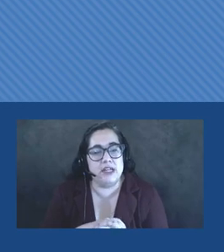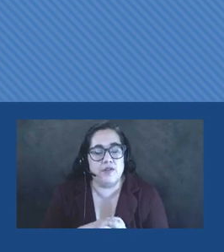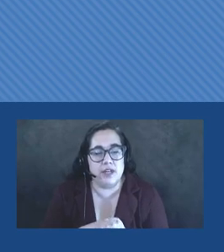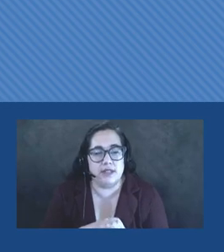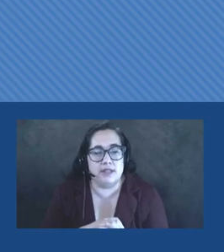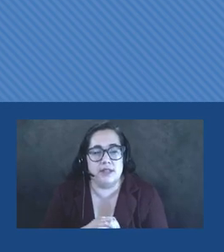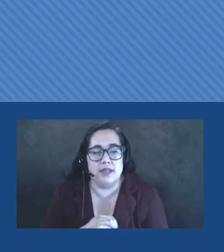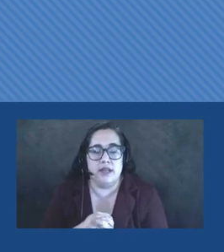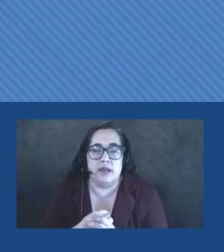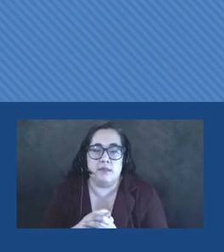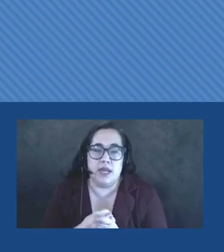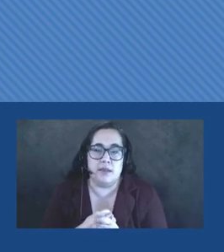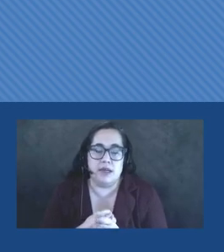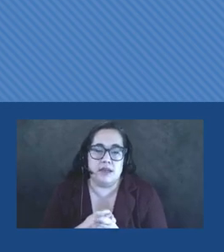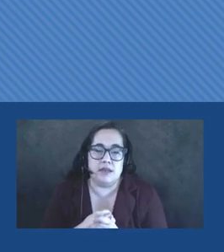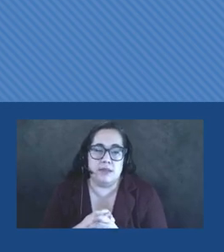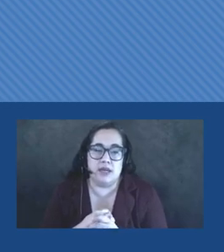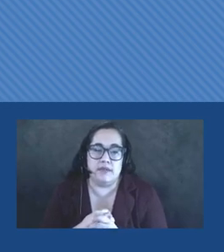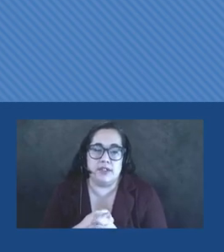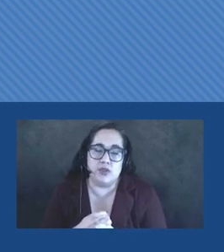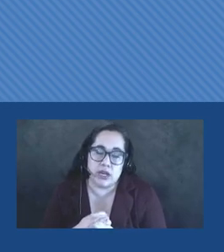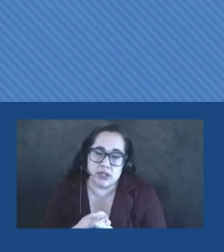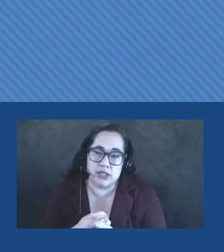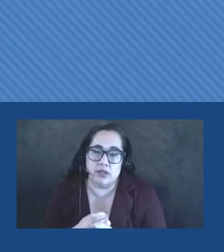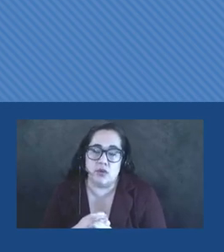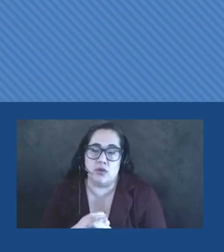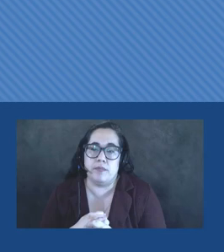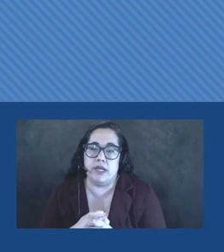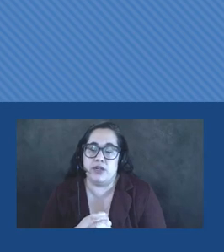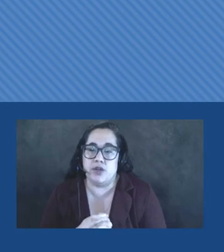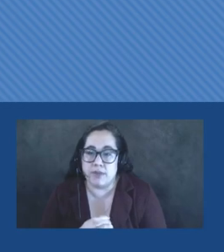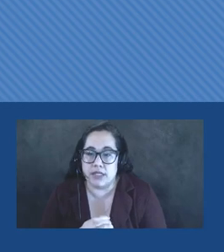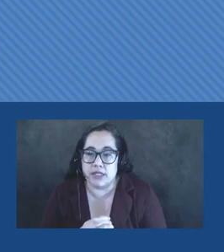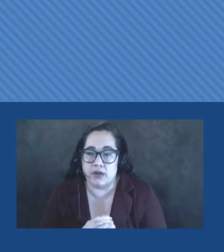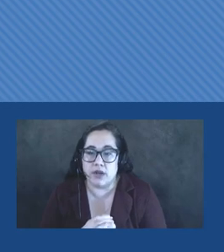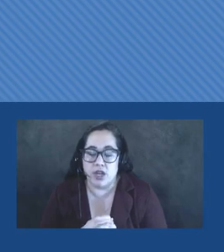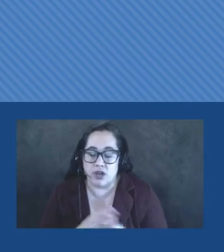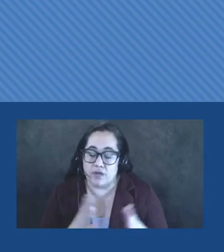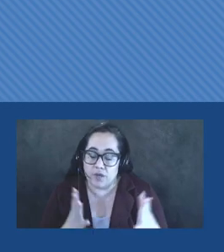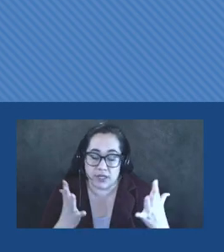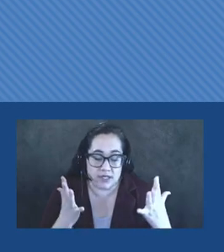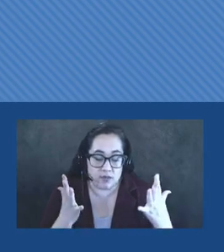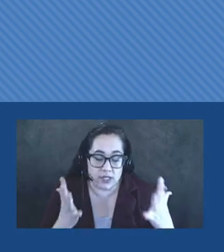interference maybe some kind of distraction or being interrupted or your focusing really